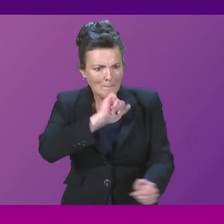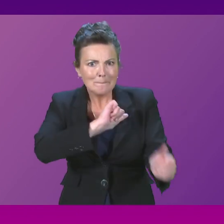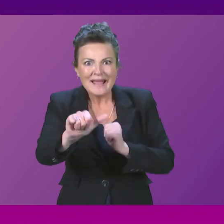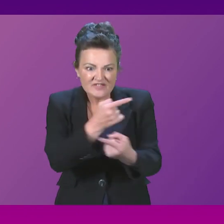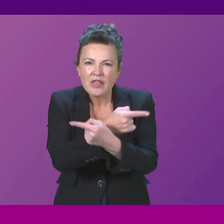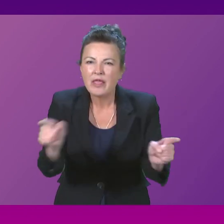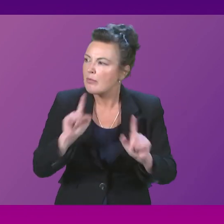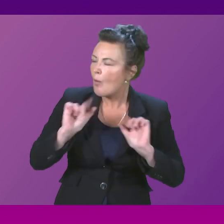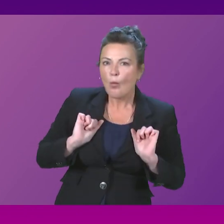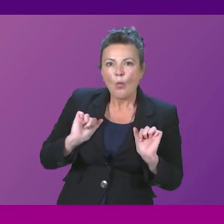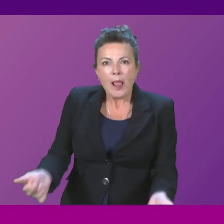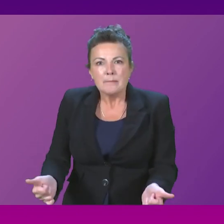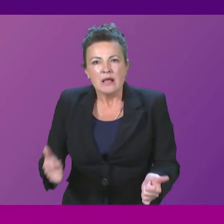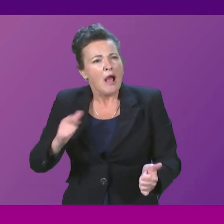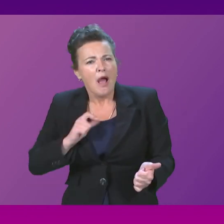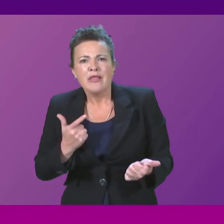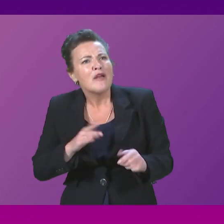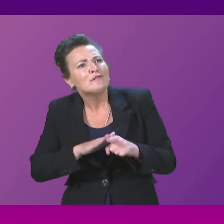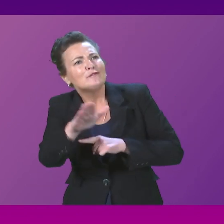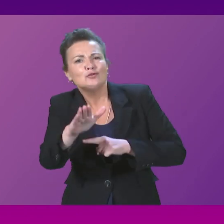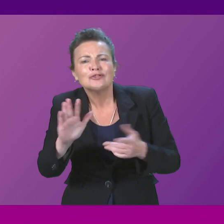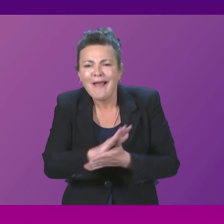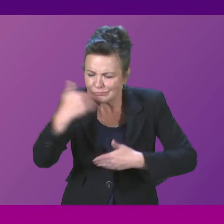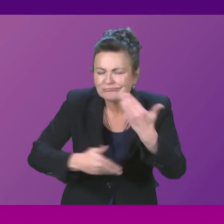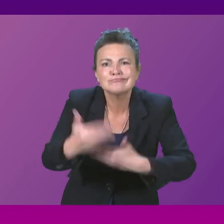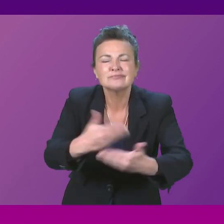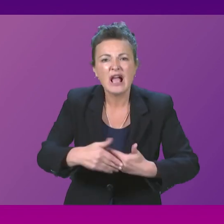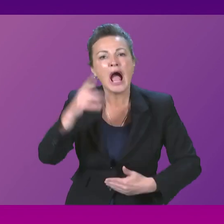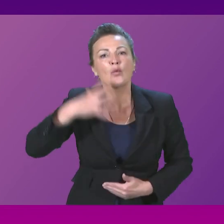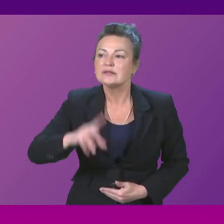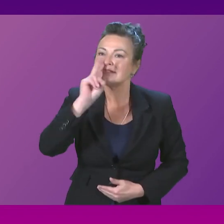their wellbeing and their prosperity that I want to see Scotland become independent—in